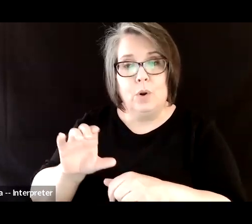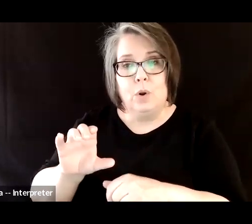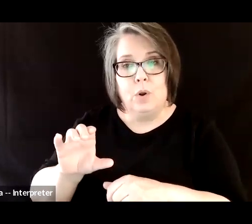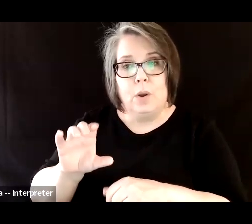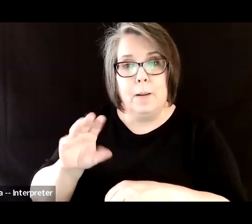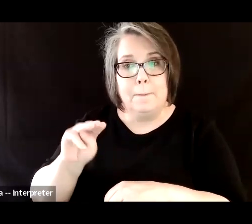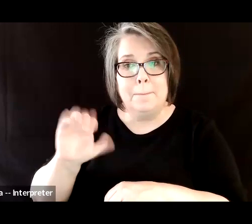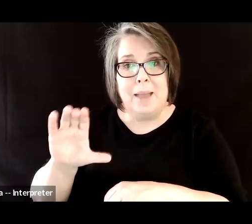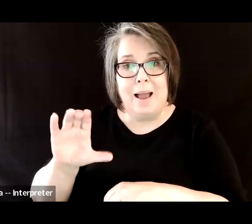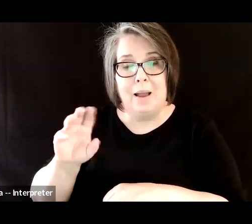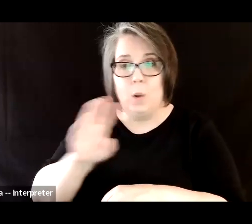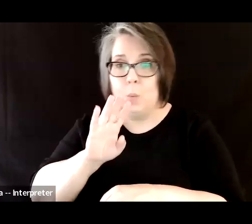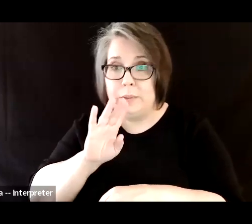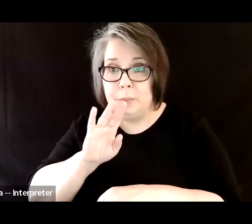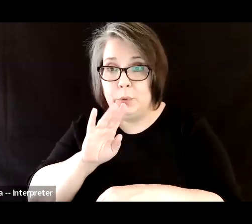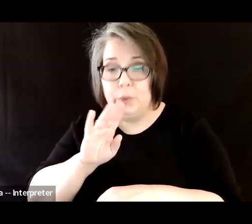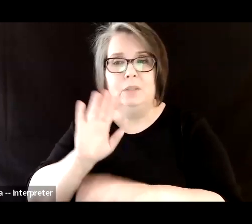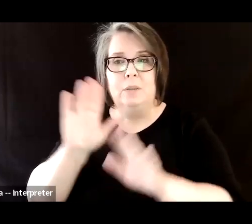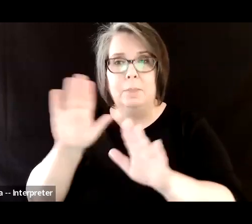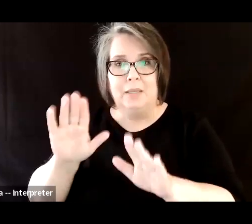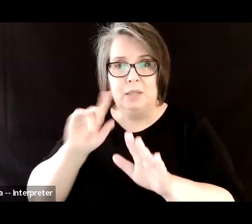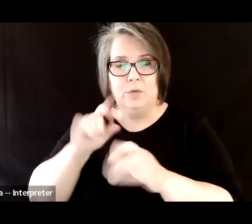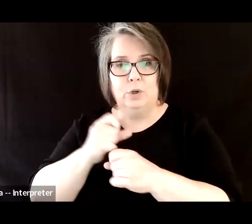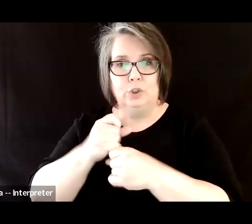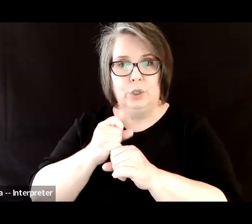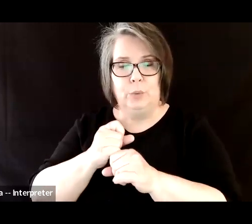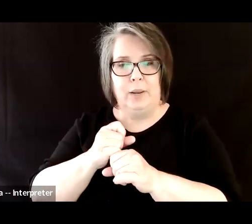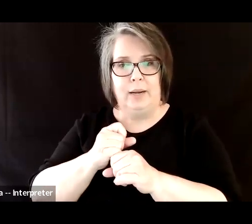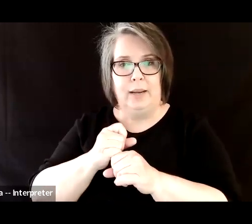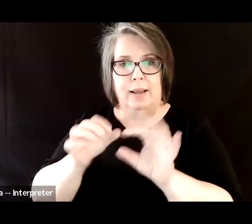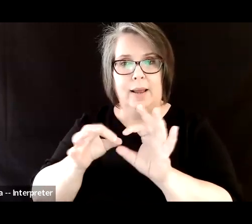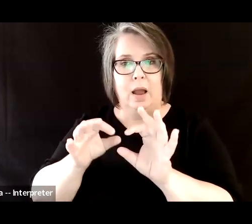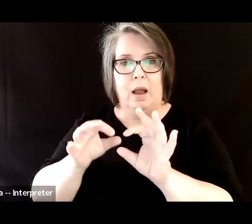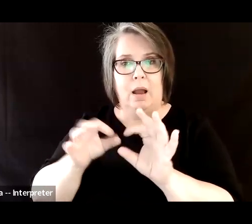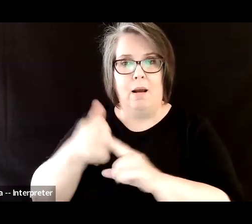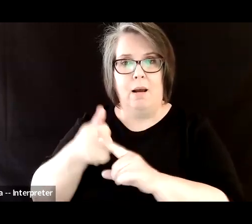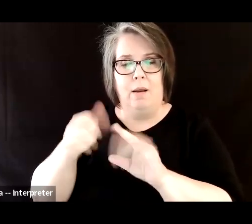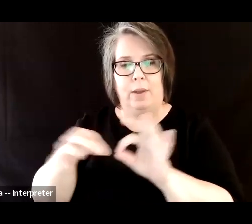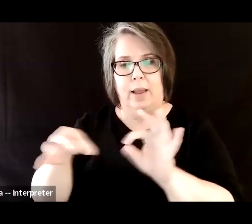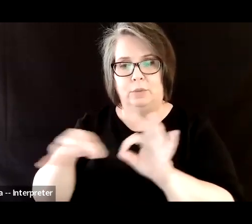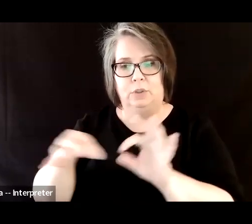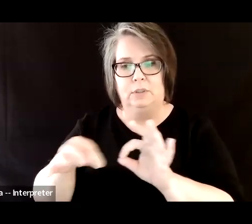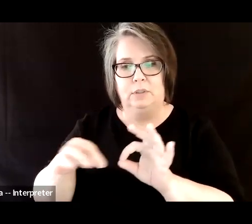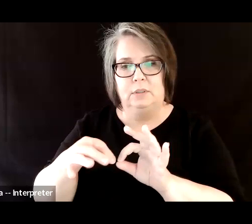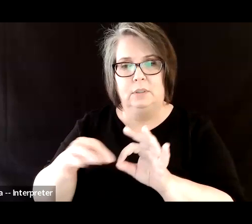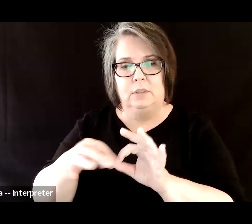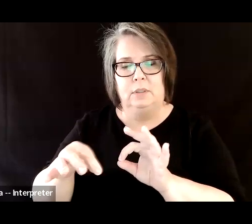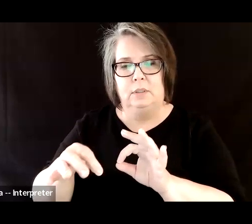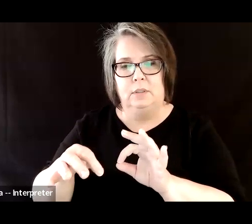generating auto captions and transcripts as a starting point. The version can also generate it